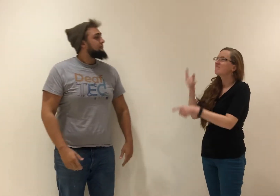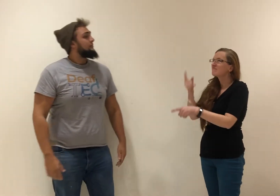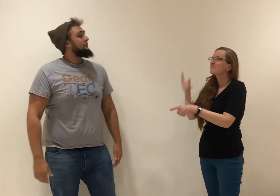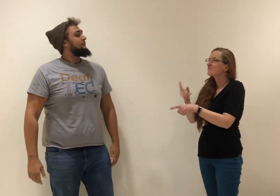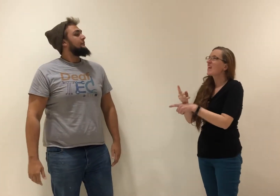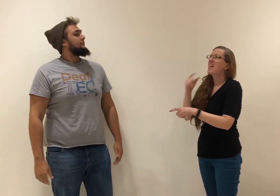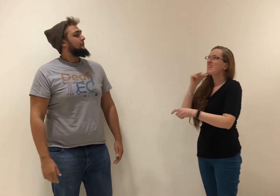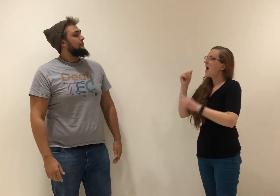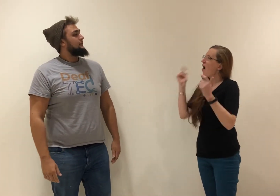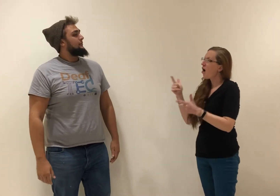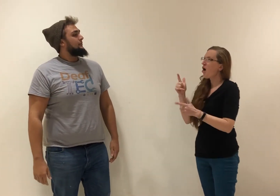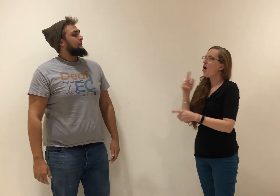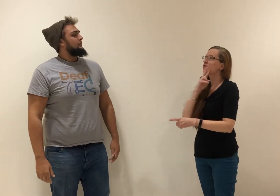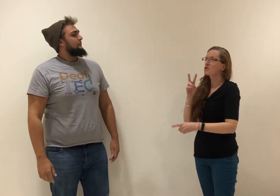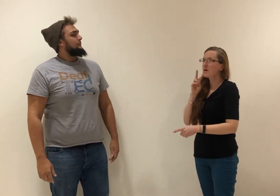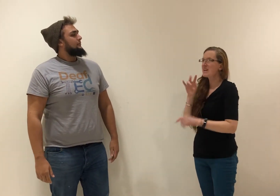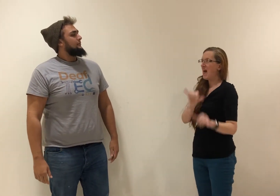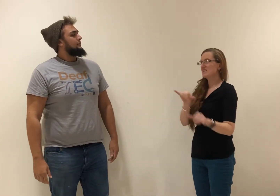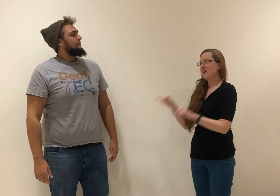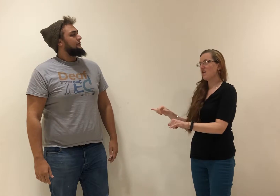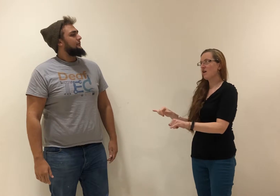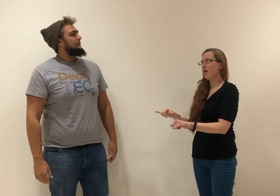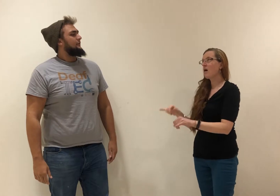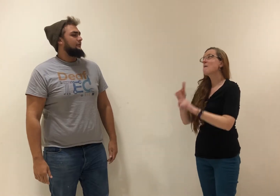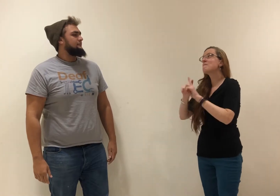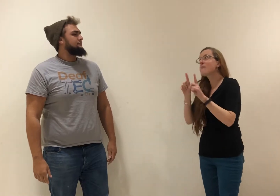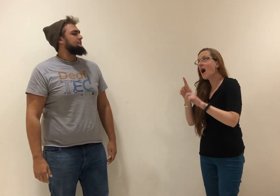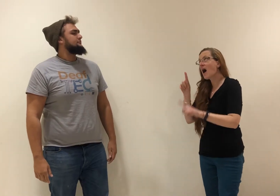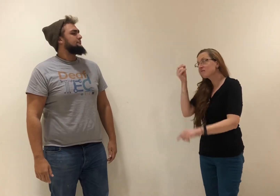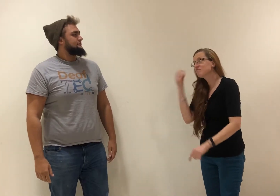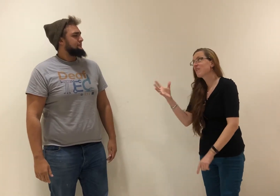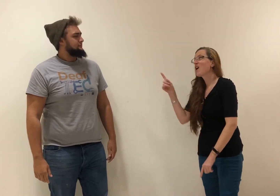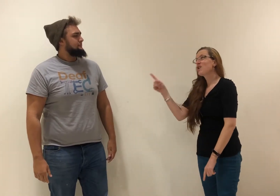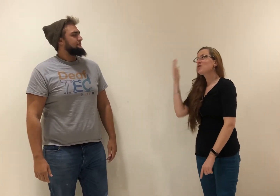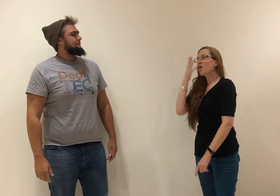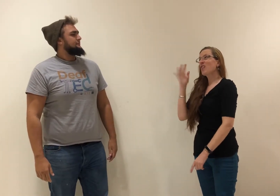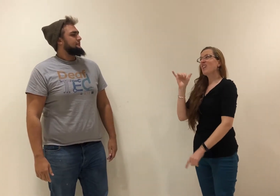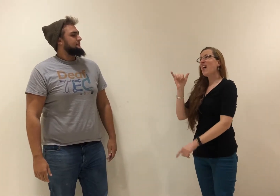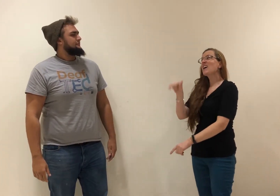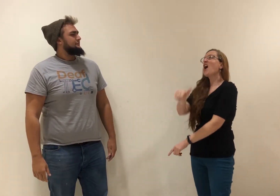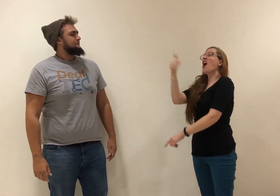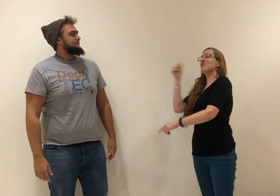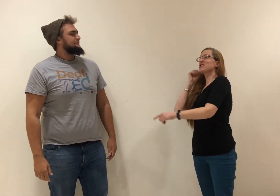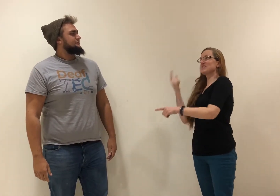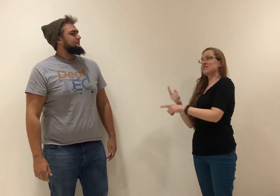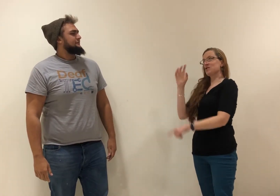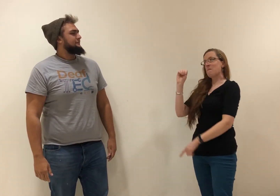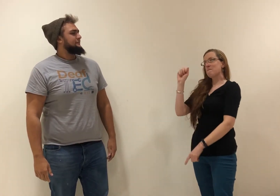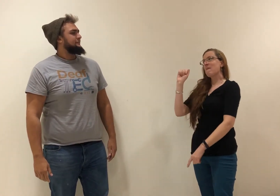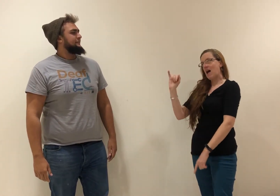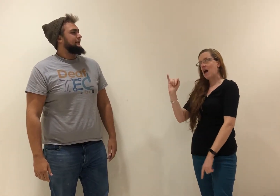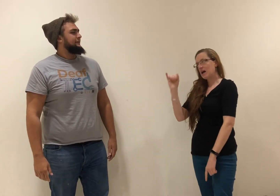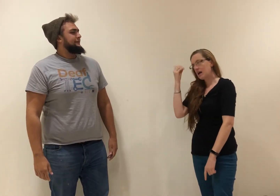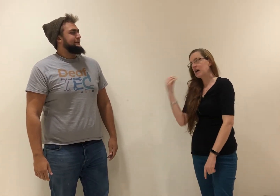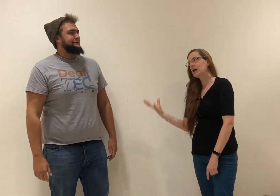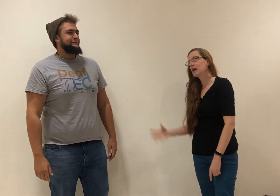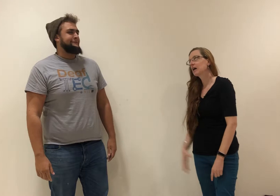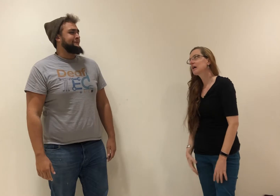Well, not all twins are identical. But you both do look like your sister Mai.